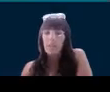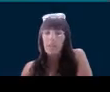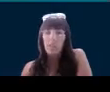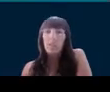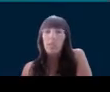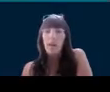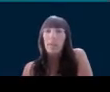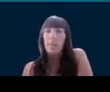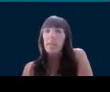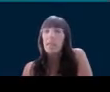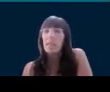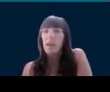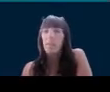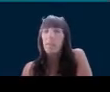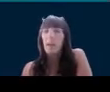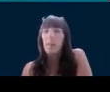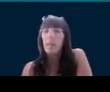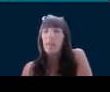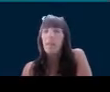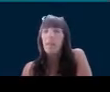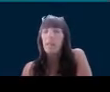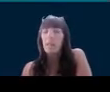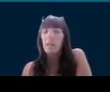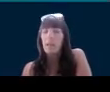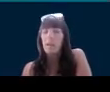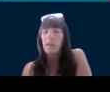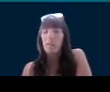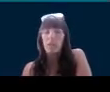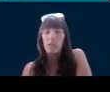further ado, I'm going to stop talking and turn the time over